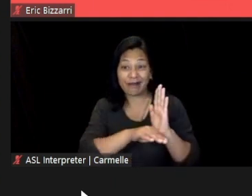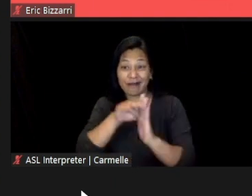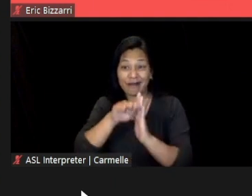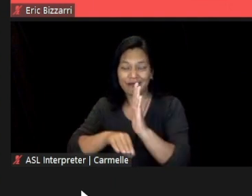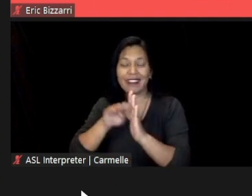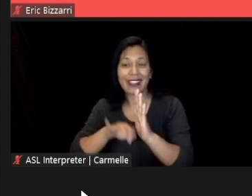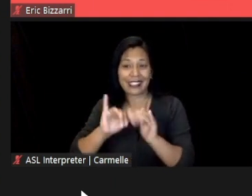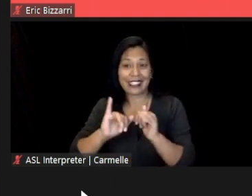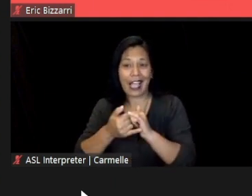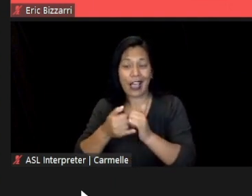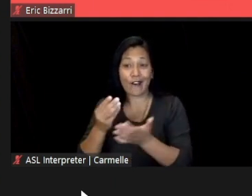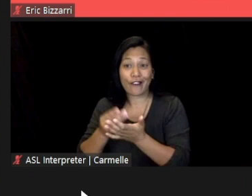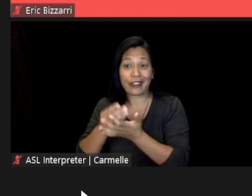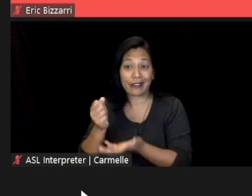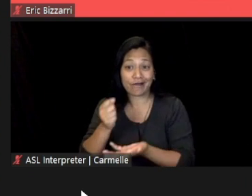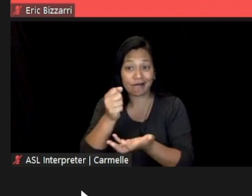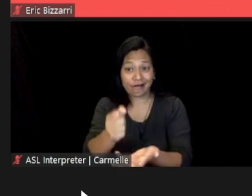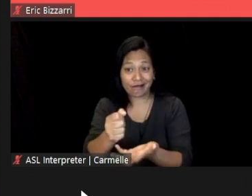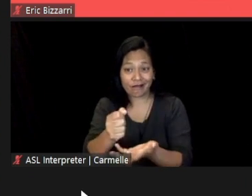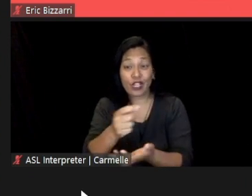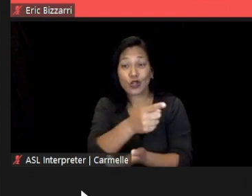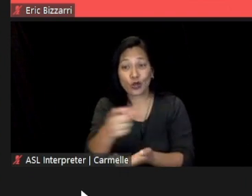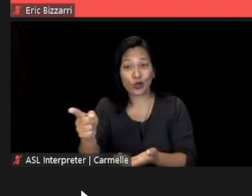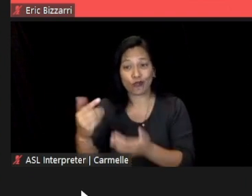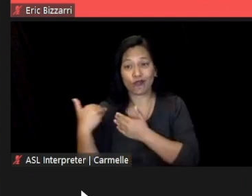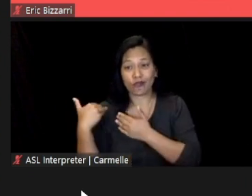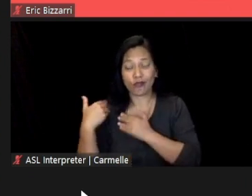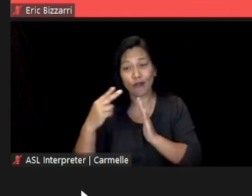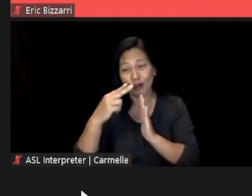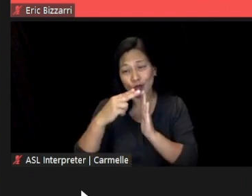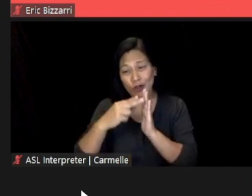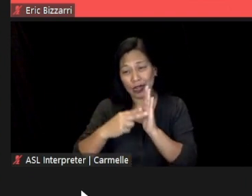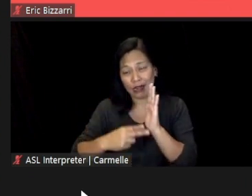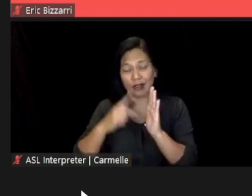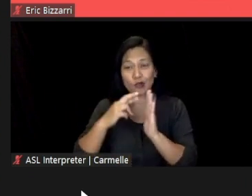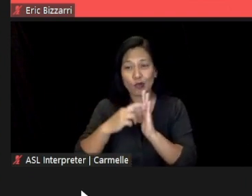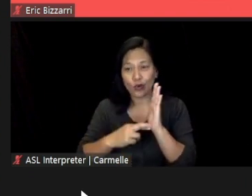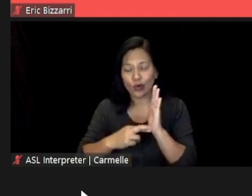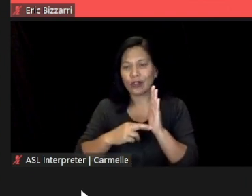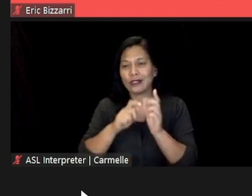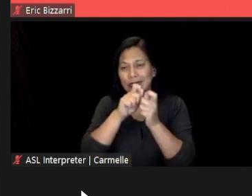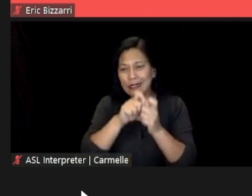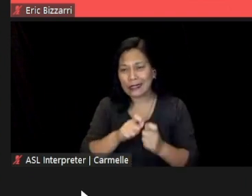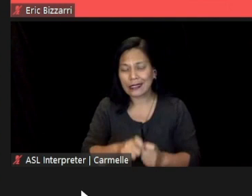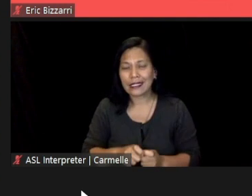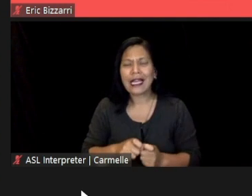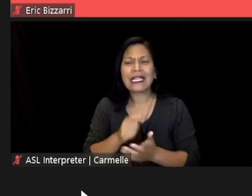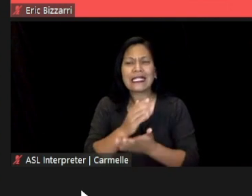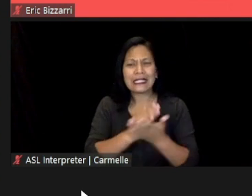You have to look at the guidelines of each distinct program to understand what the rules are. They're opaque at times.